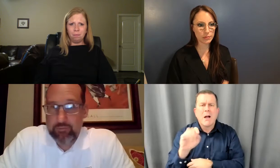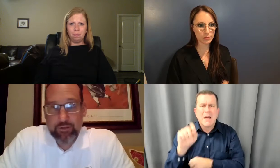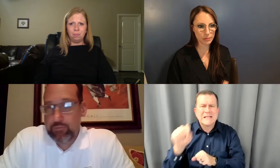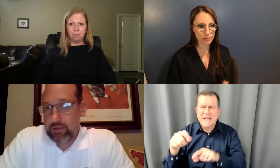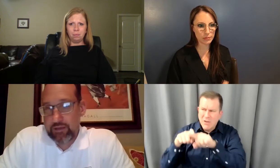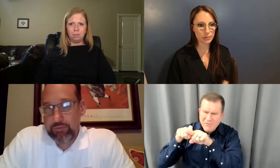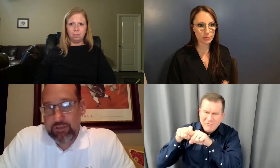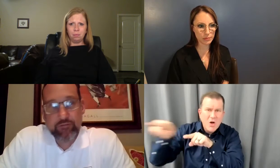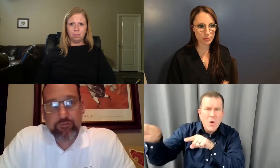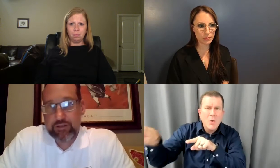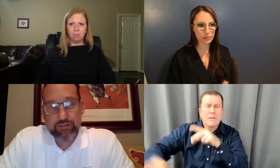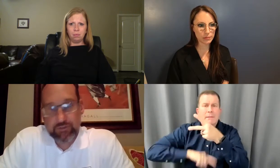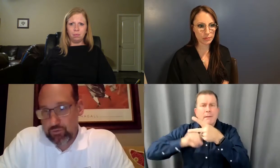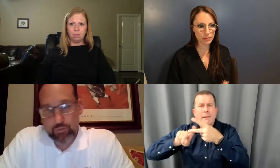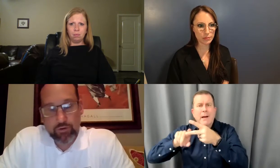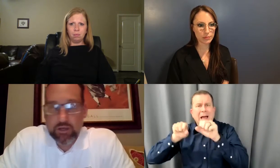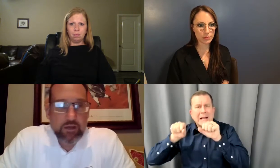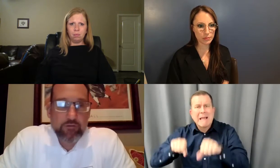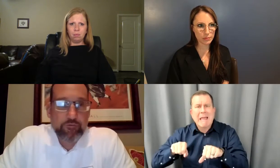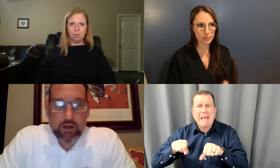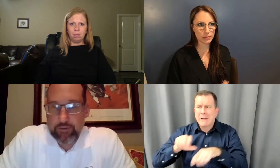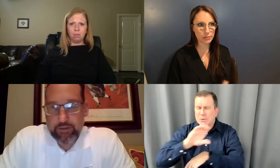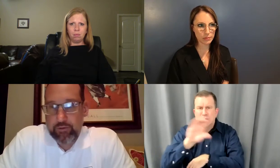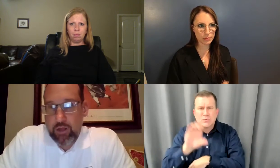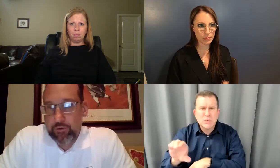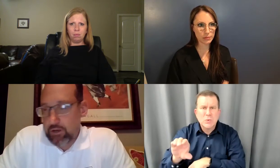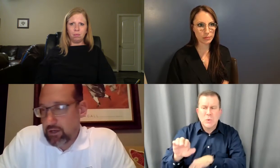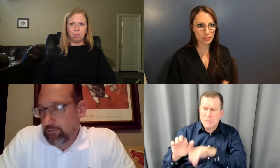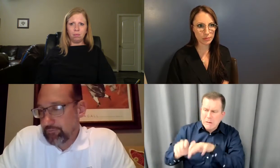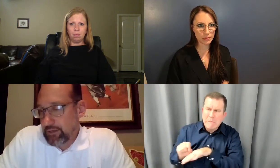can be given via Zoom or other media